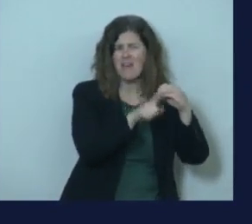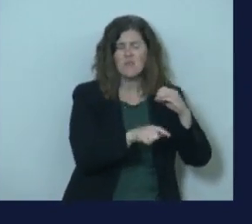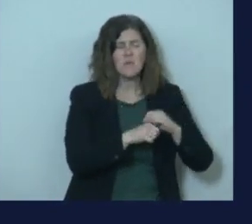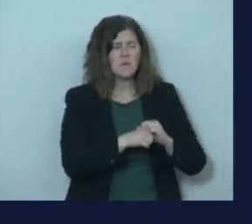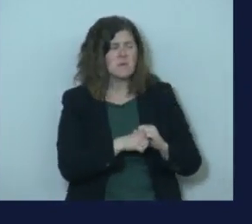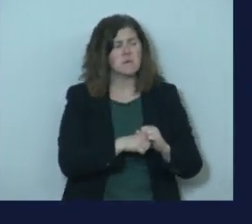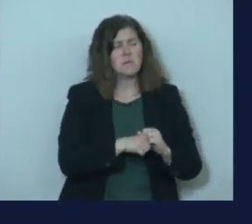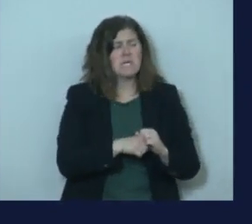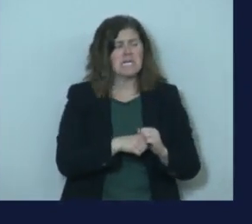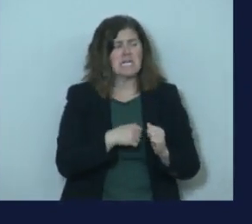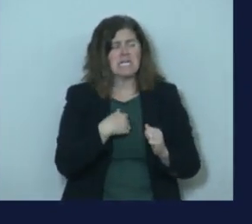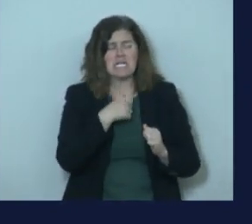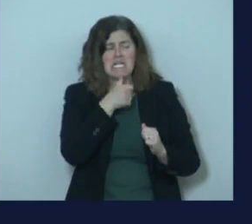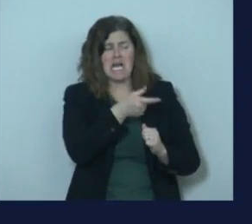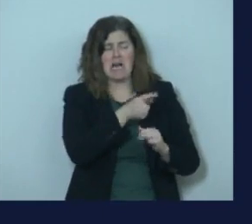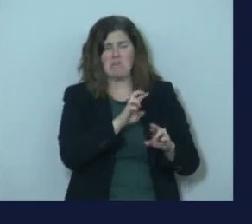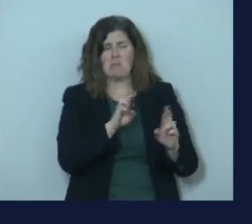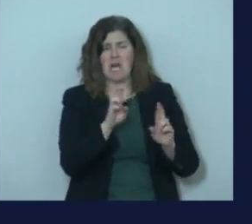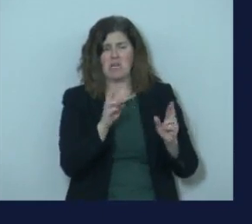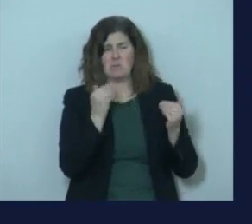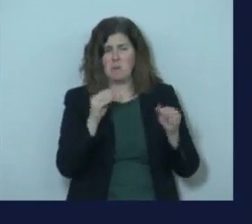I APPRECIATE THAT DECISION-MAKING BY TEXAS.